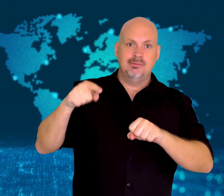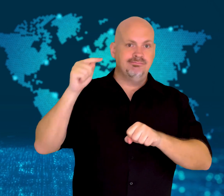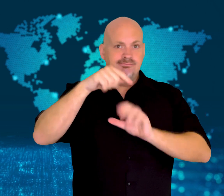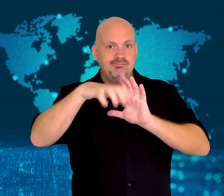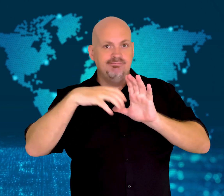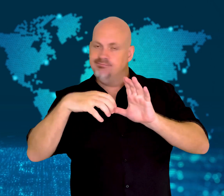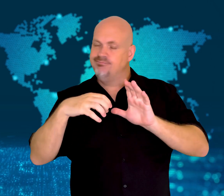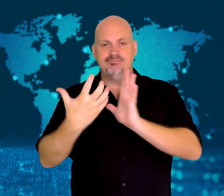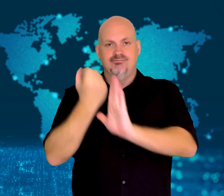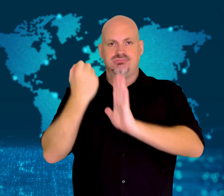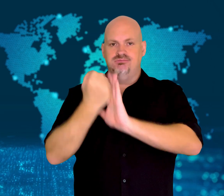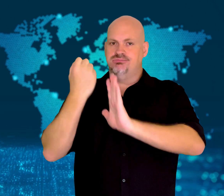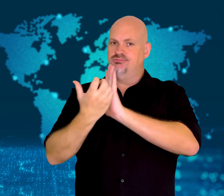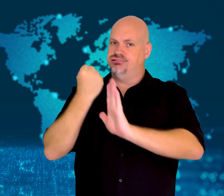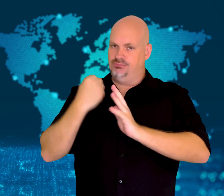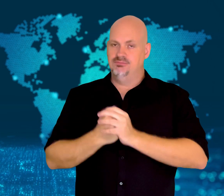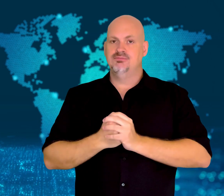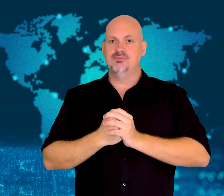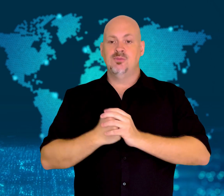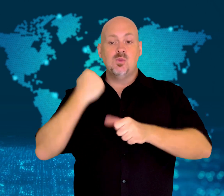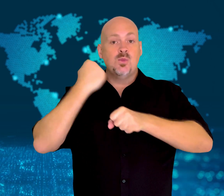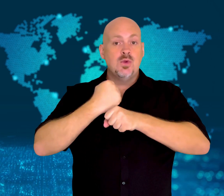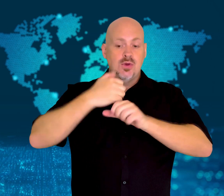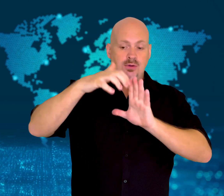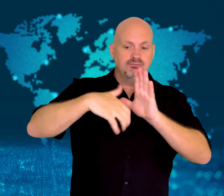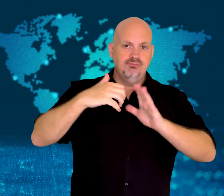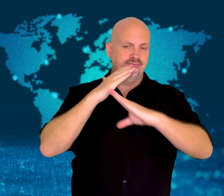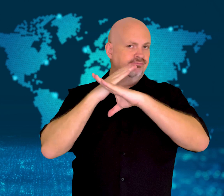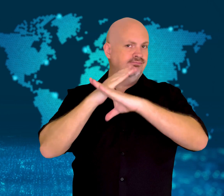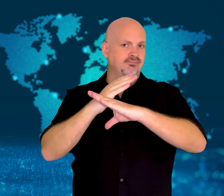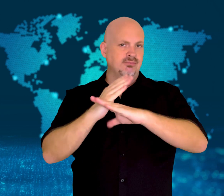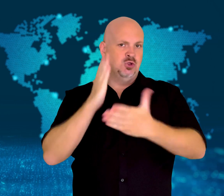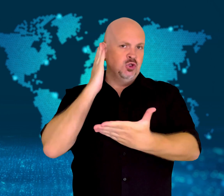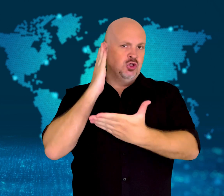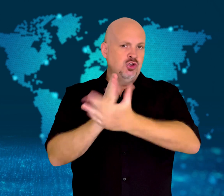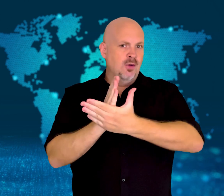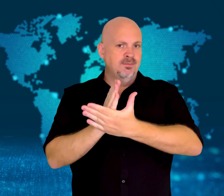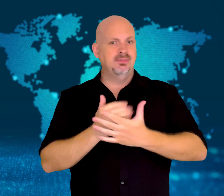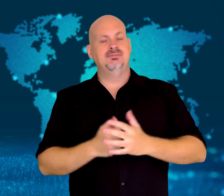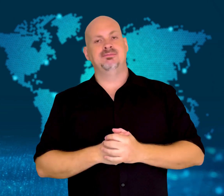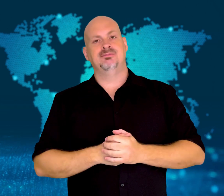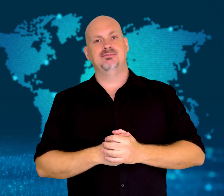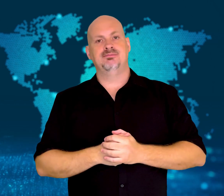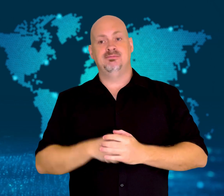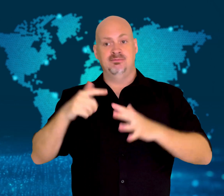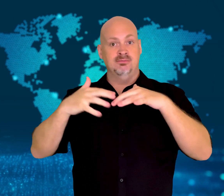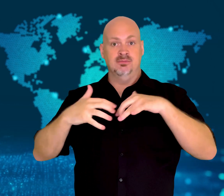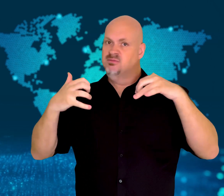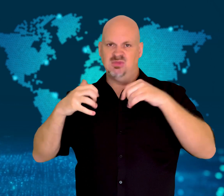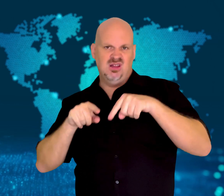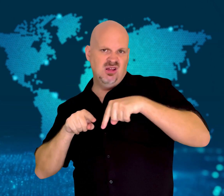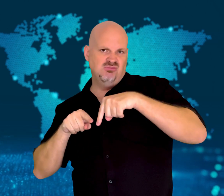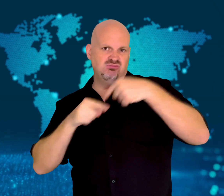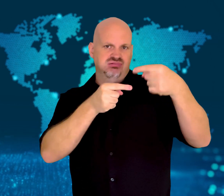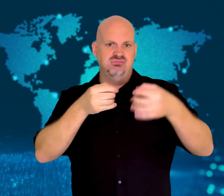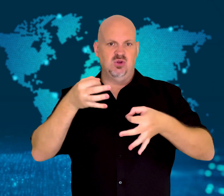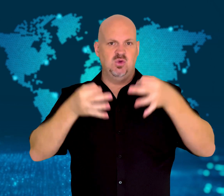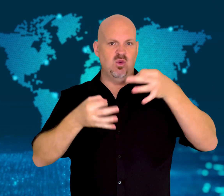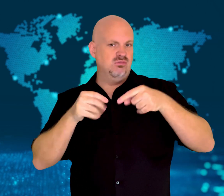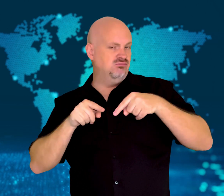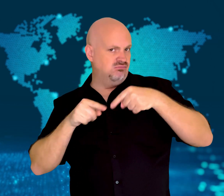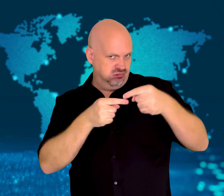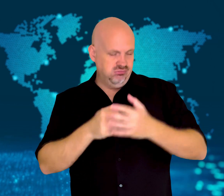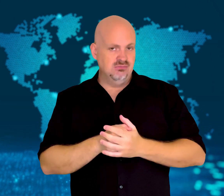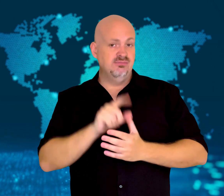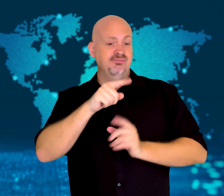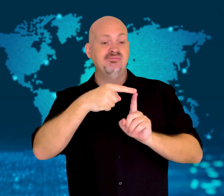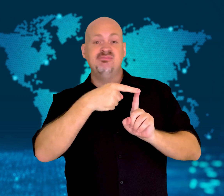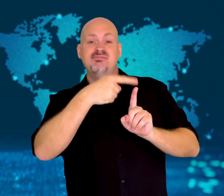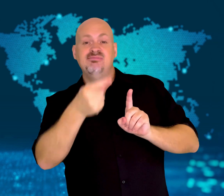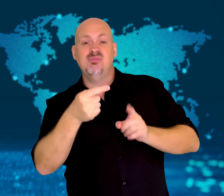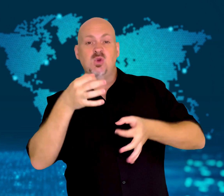The government appealed the decision, but another court upheld